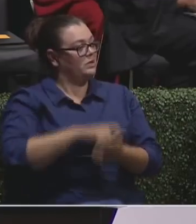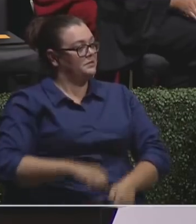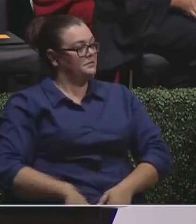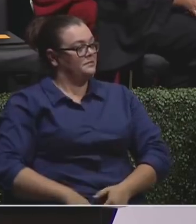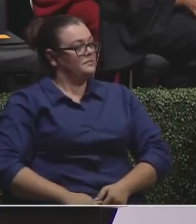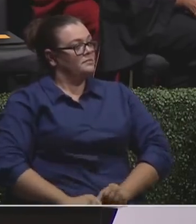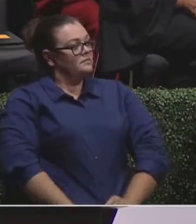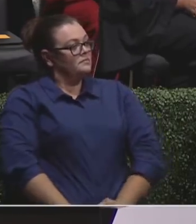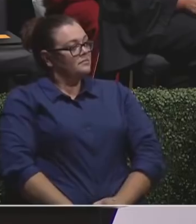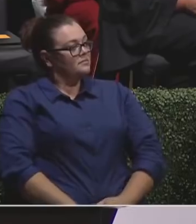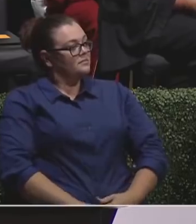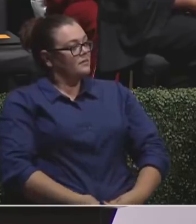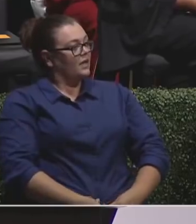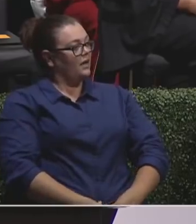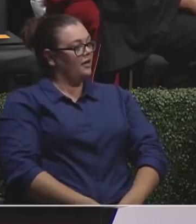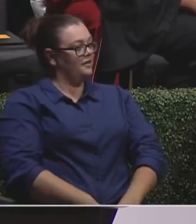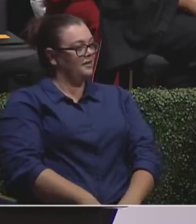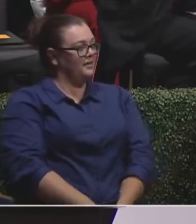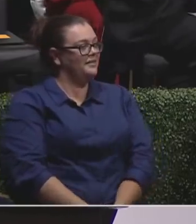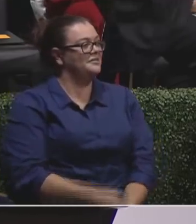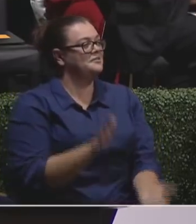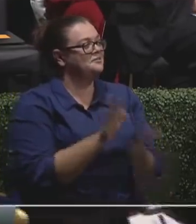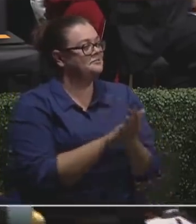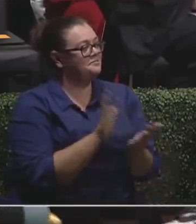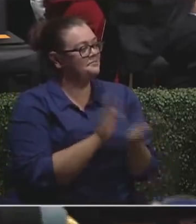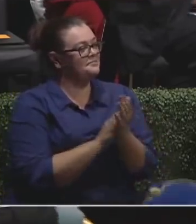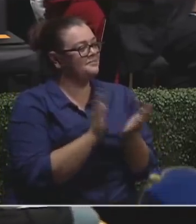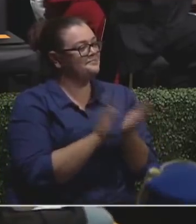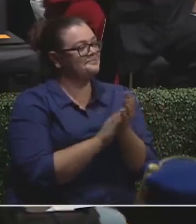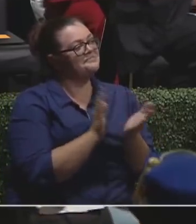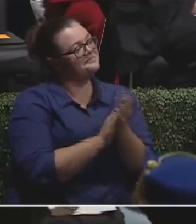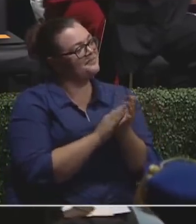WILL THE CANDIDATES FOR GRADUATION WITH HONORS PLEASE RISE AND BE RECOGNIZED?